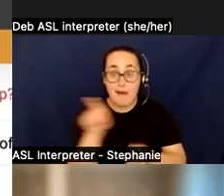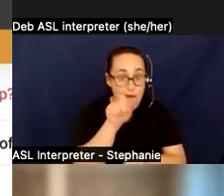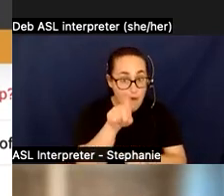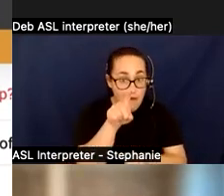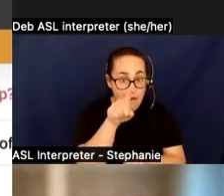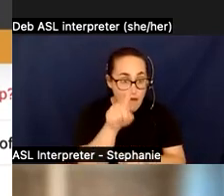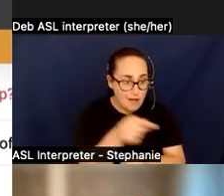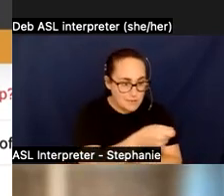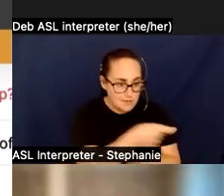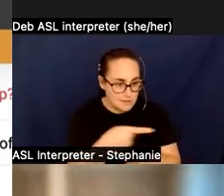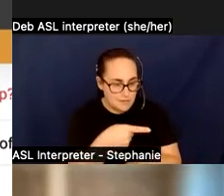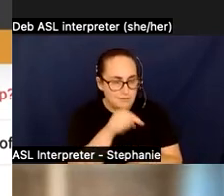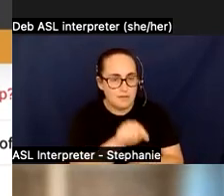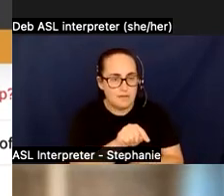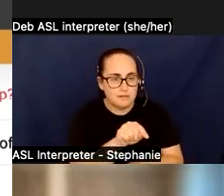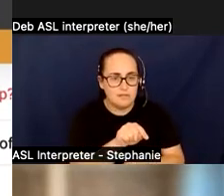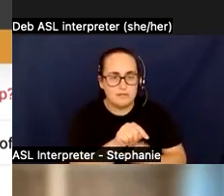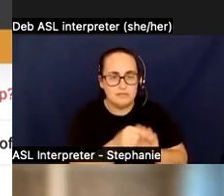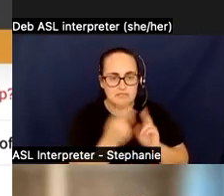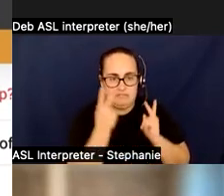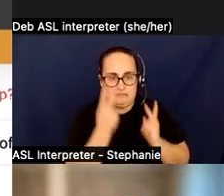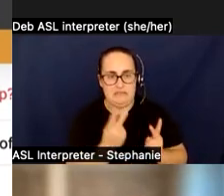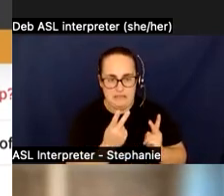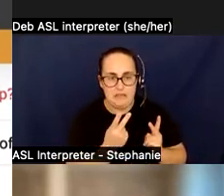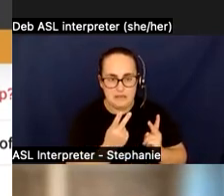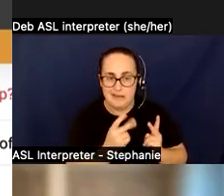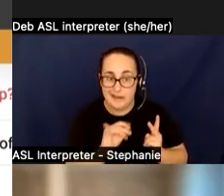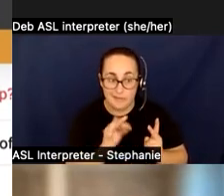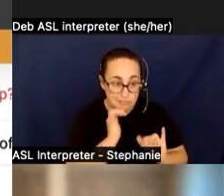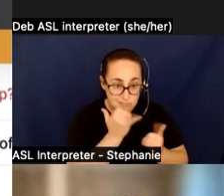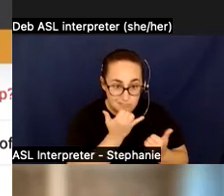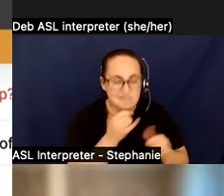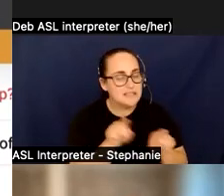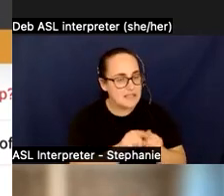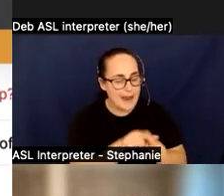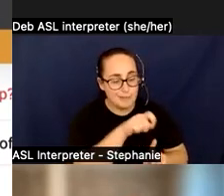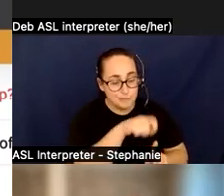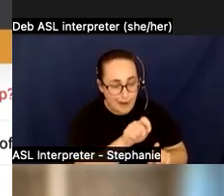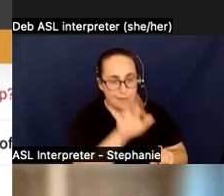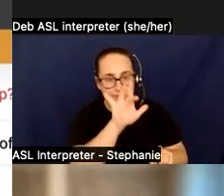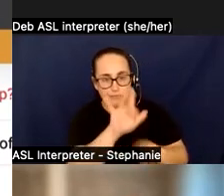and if you made a mistake and uploaded the wrong one, you can always remove it the same way.